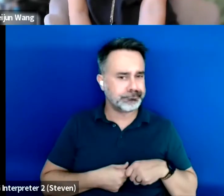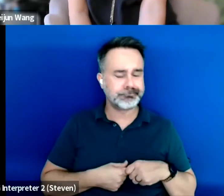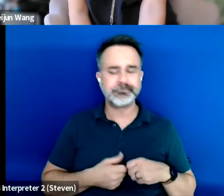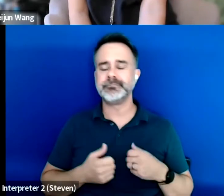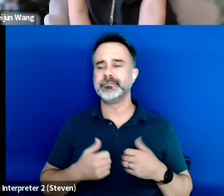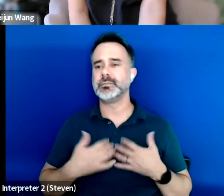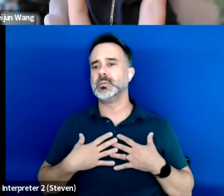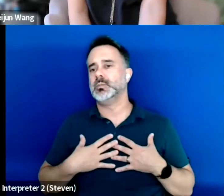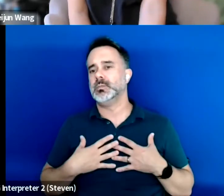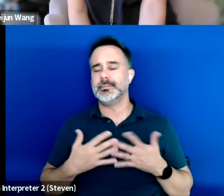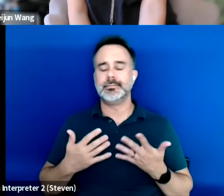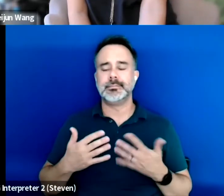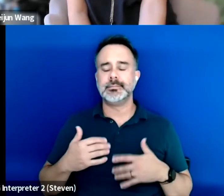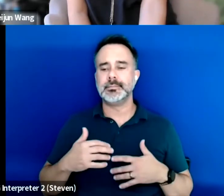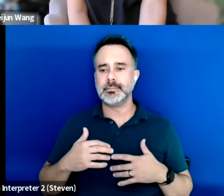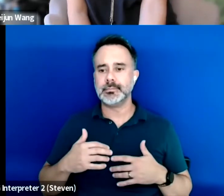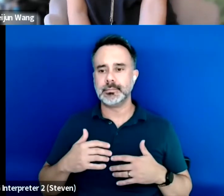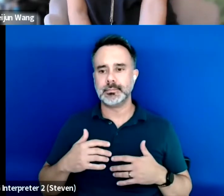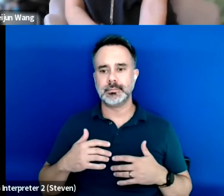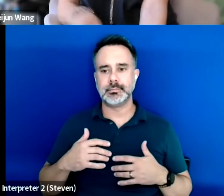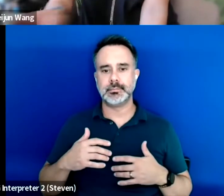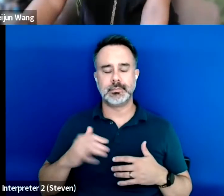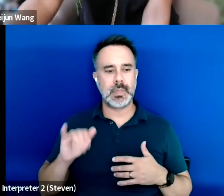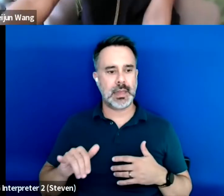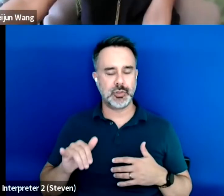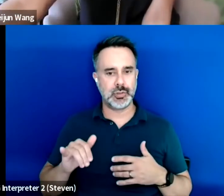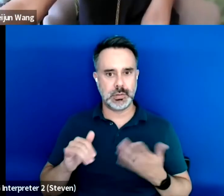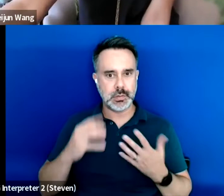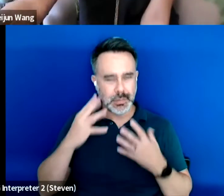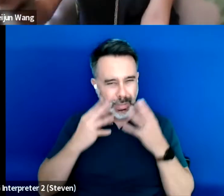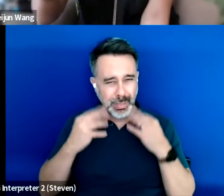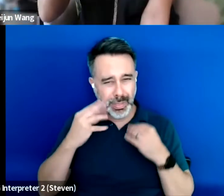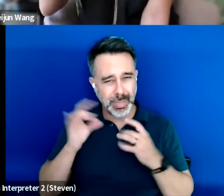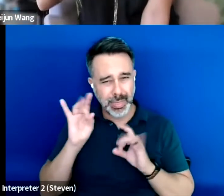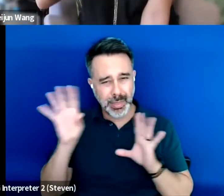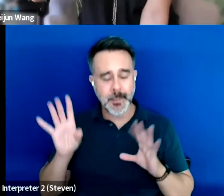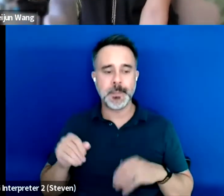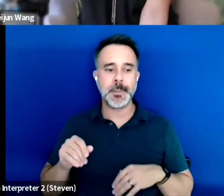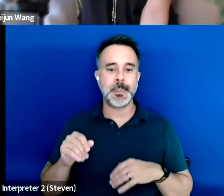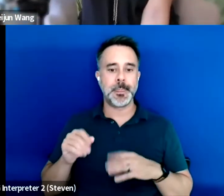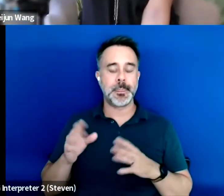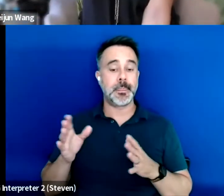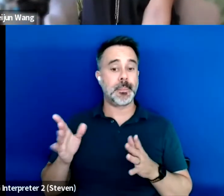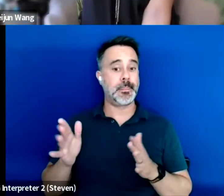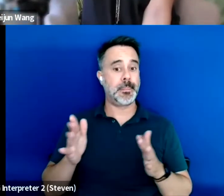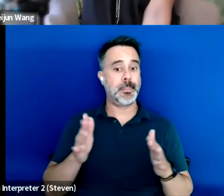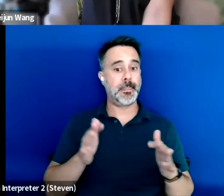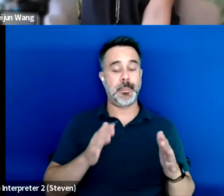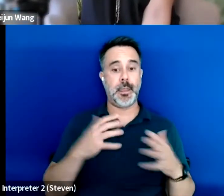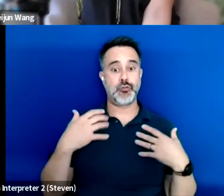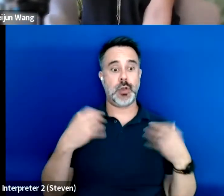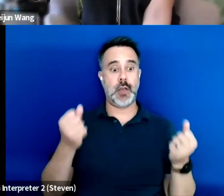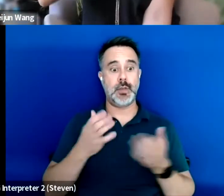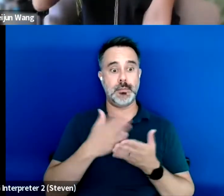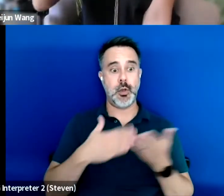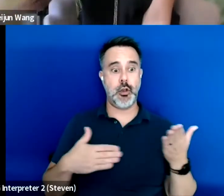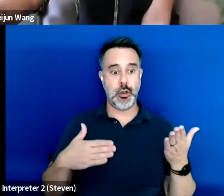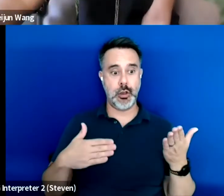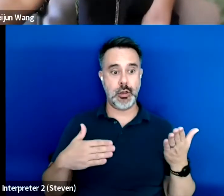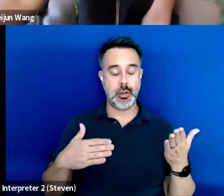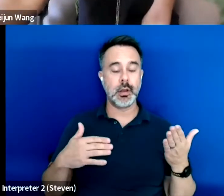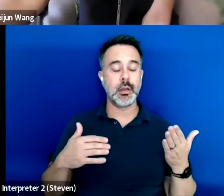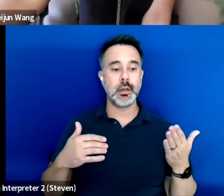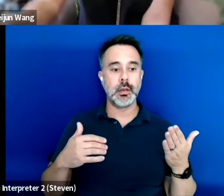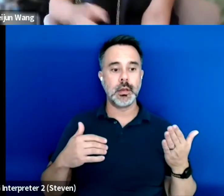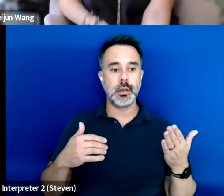more crazy because every single person depicted in this was, in my view, like a monster.